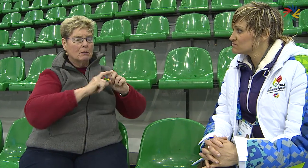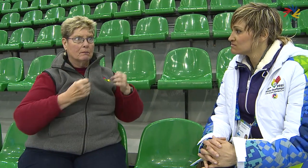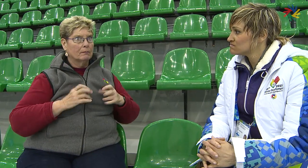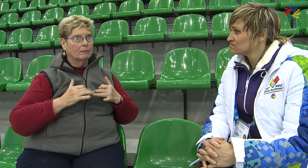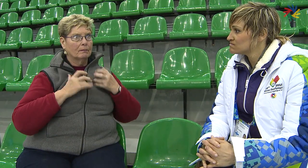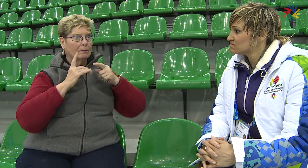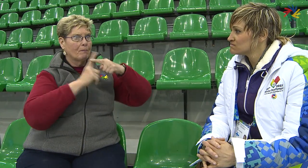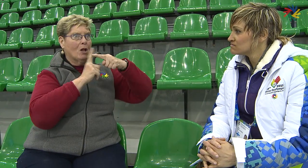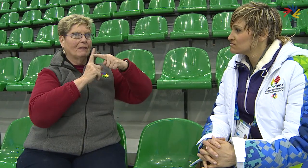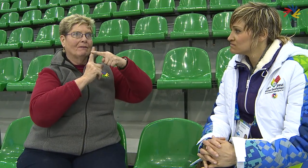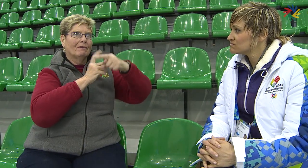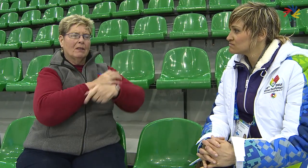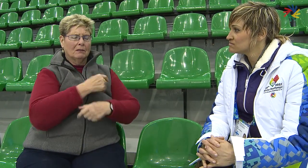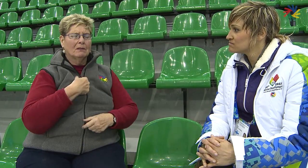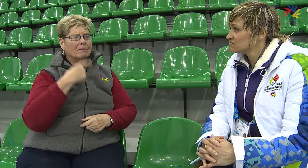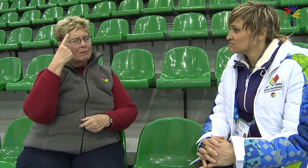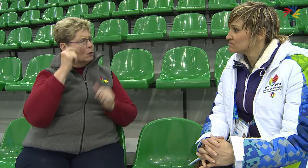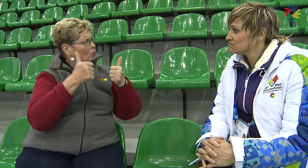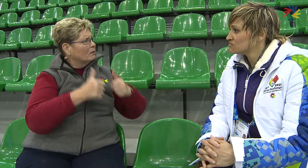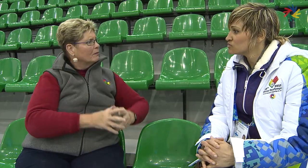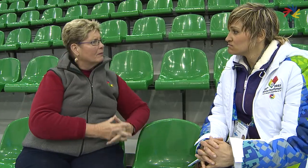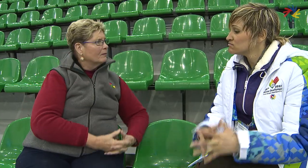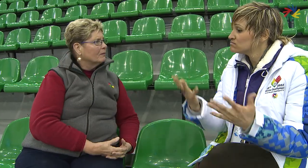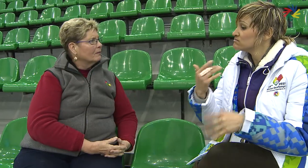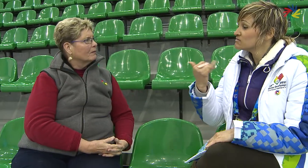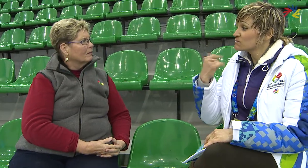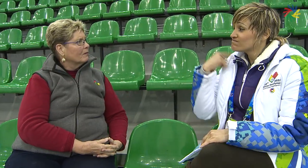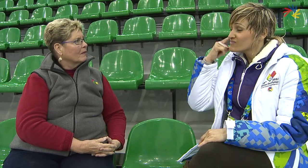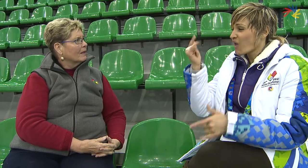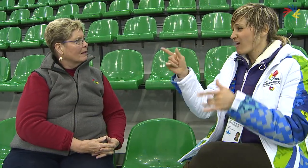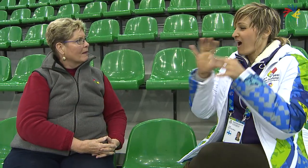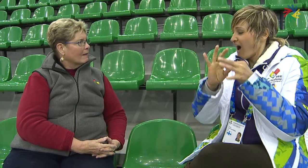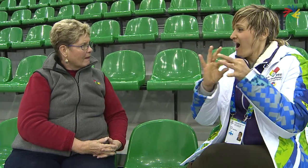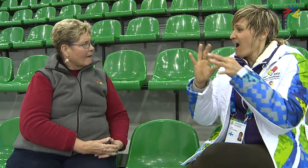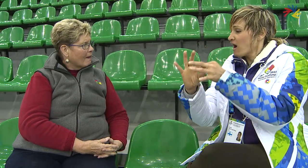Now, I'm seeing the countries are getting excited and showing positive attitudes, which I think is good! Now, relating to this topic,